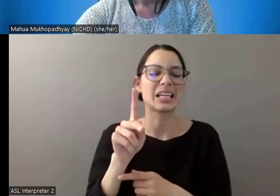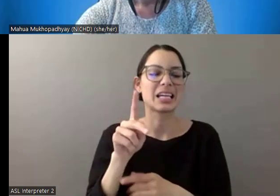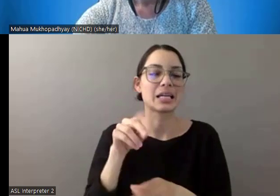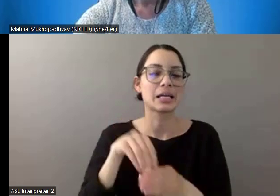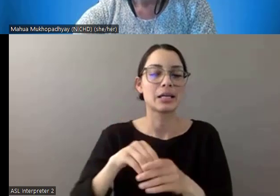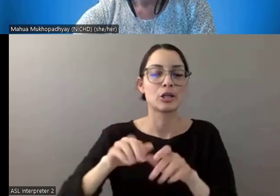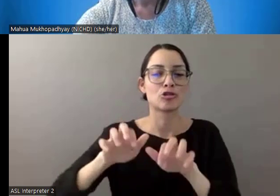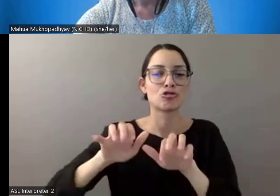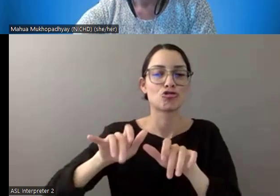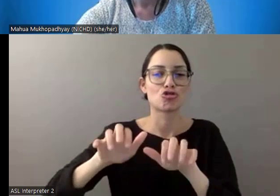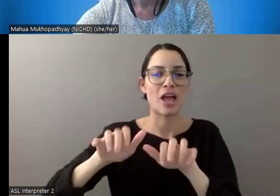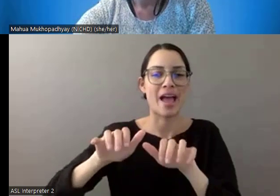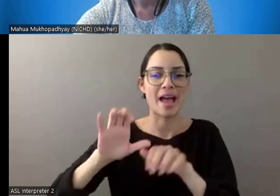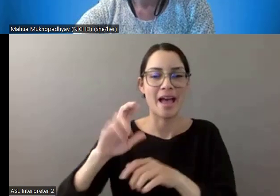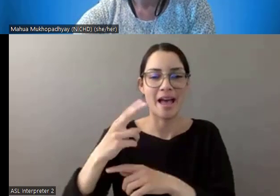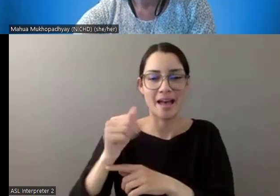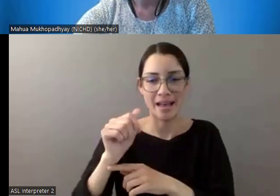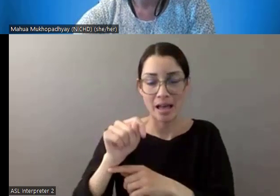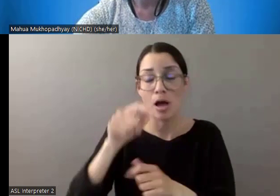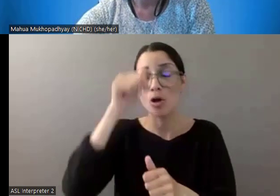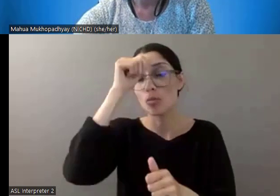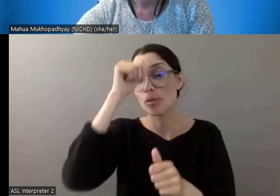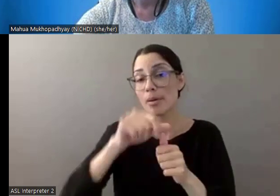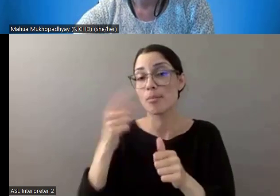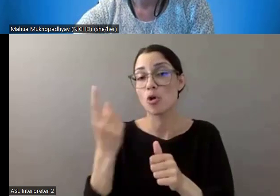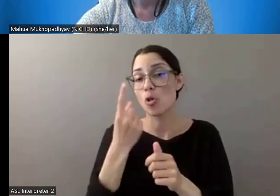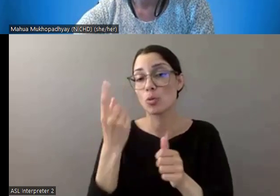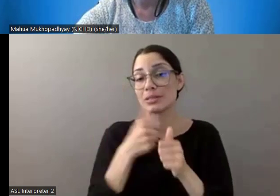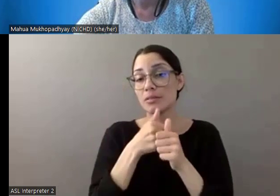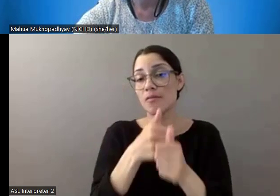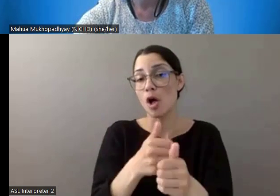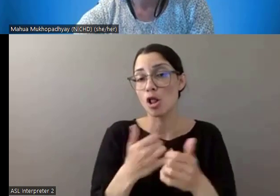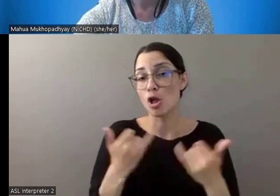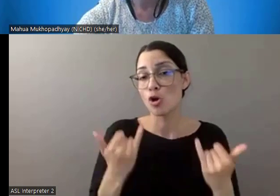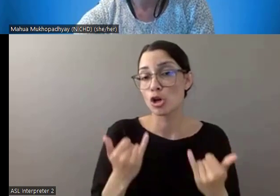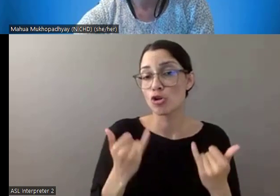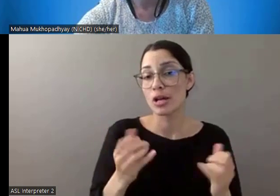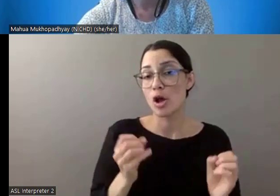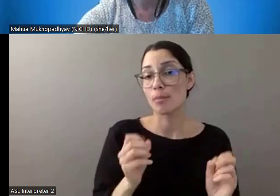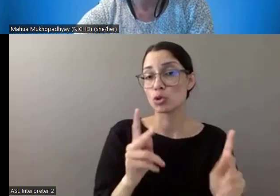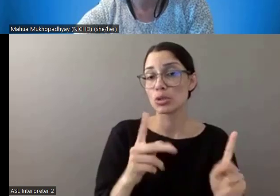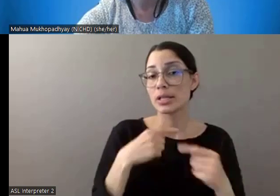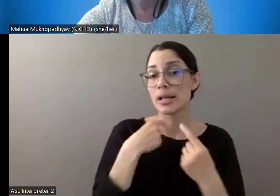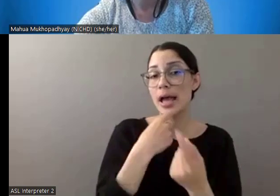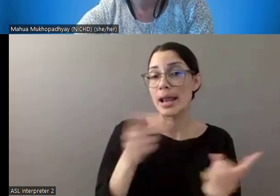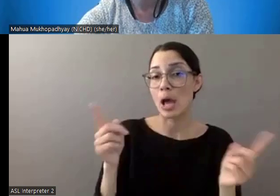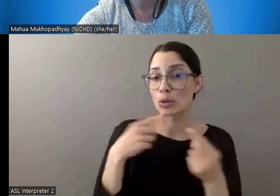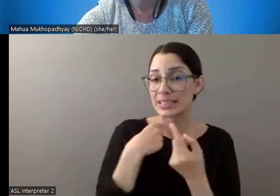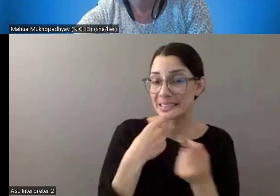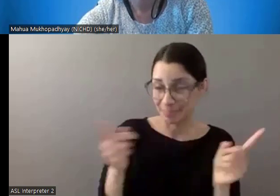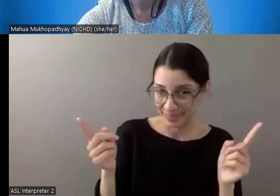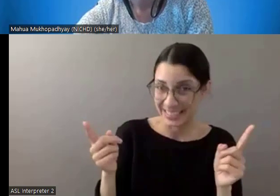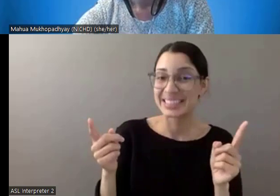Remember to always follow current opportunity announcements instructions because that changed.